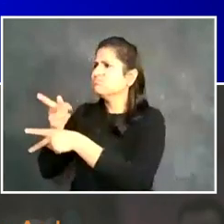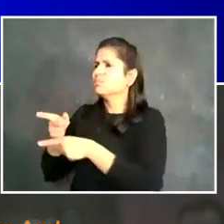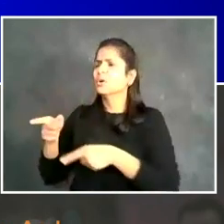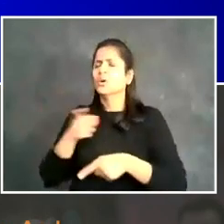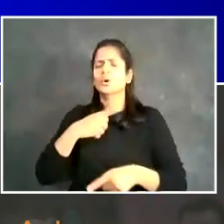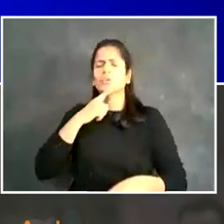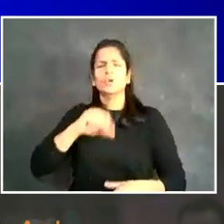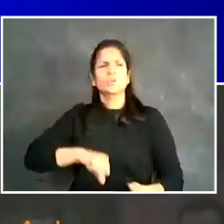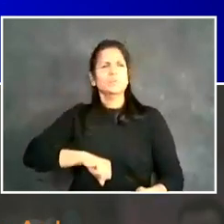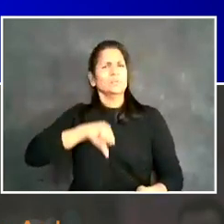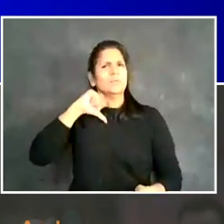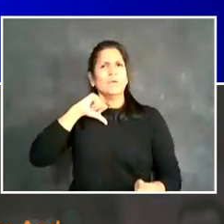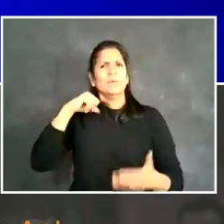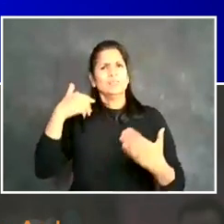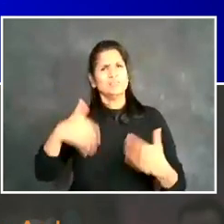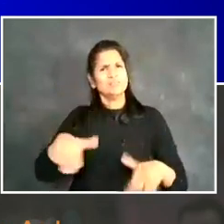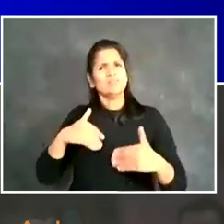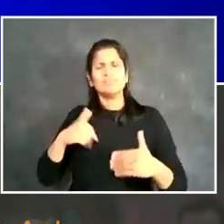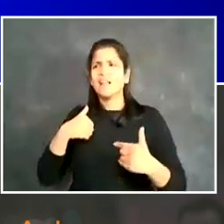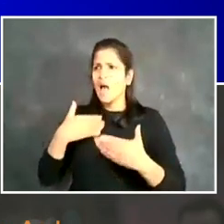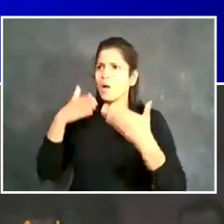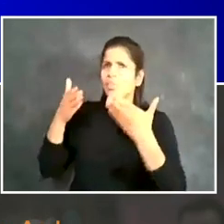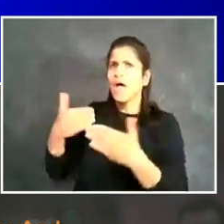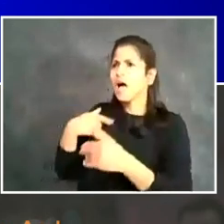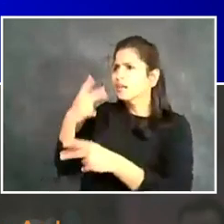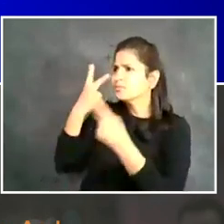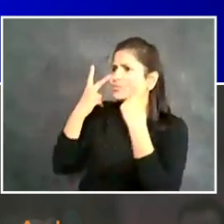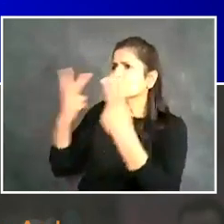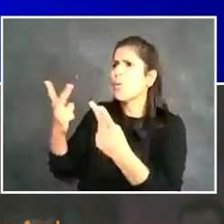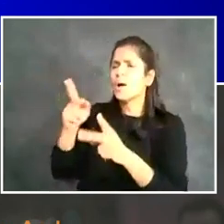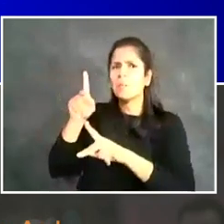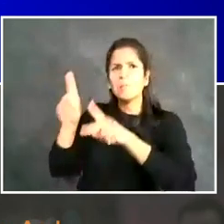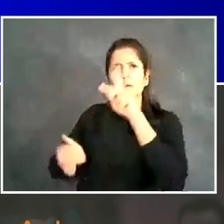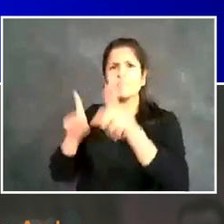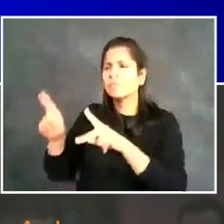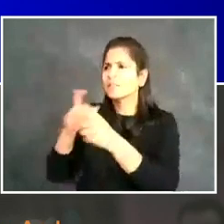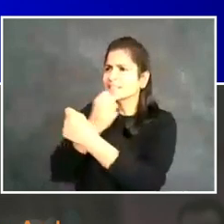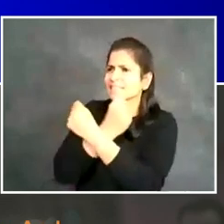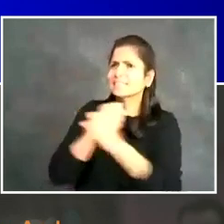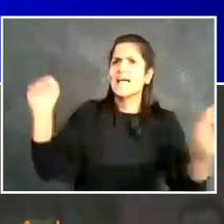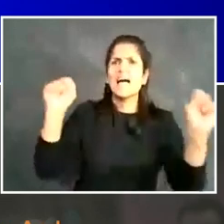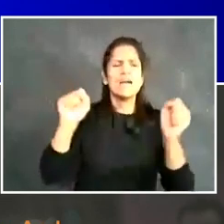I WAS ABLE TO TAKE CARE OF MYSELF WHILE TAKING CARE OF